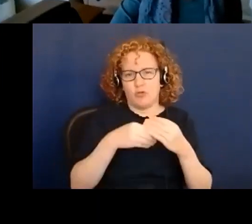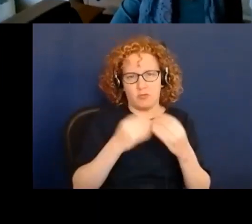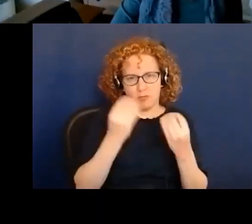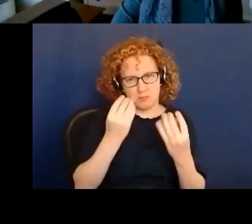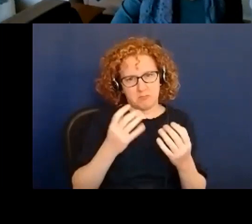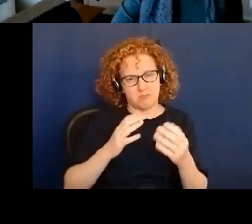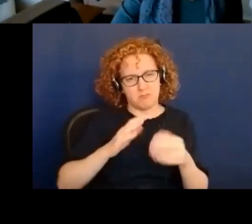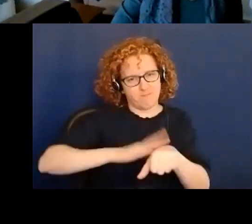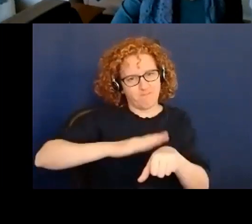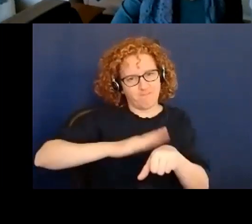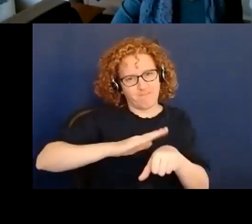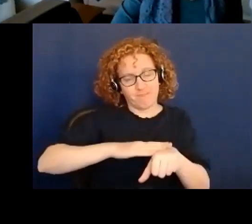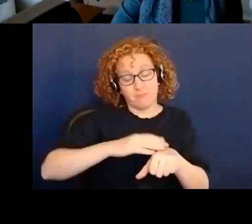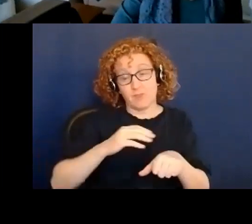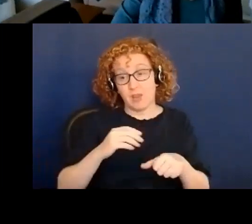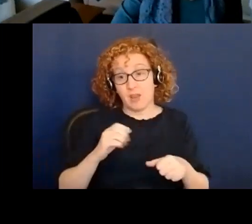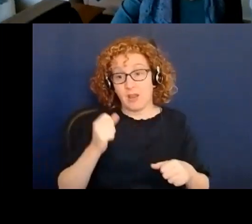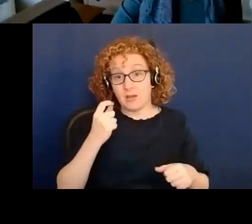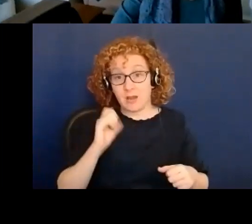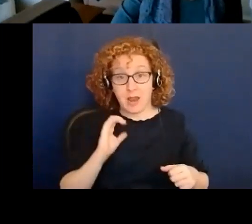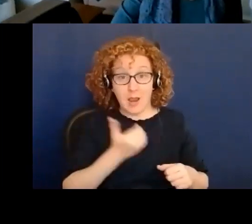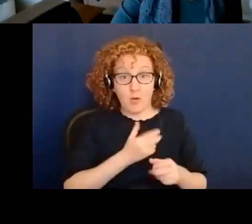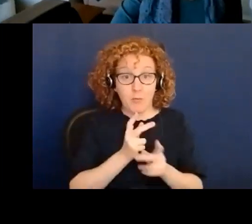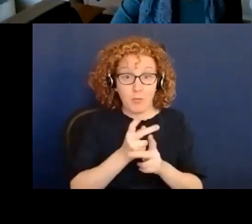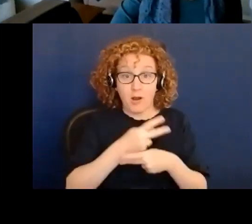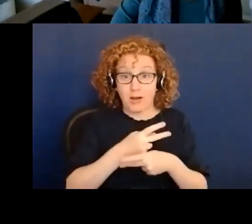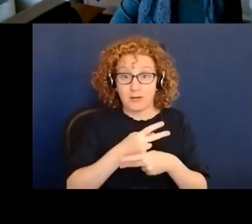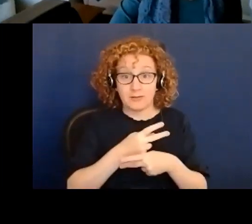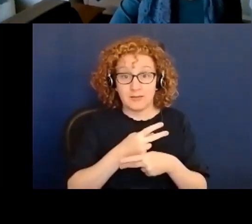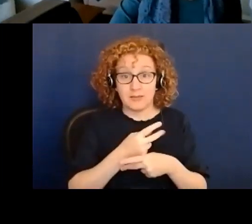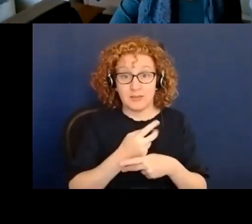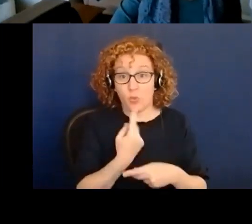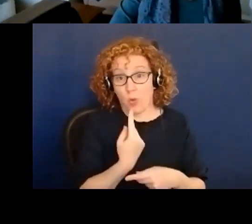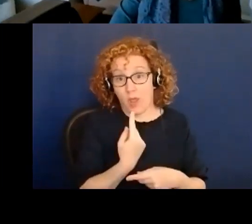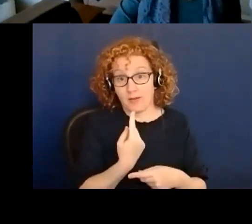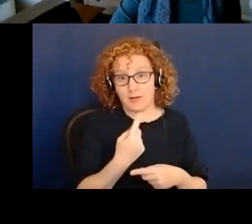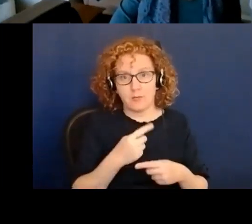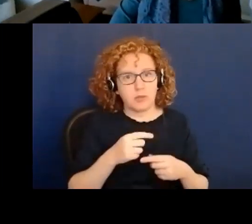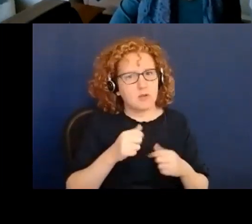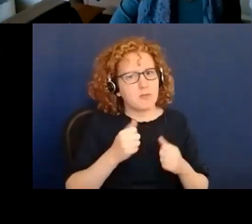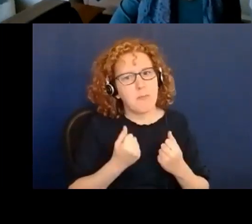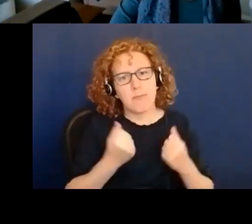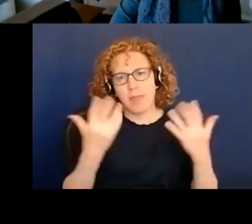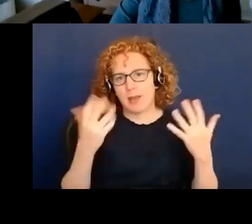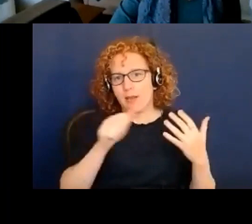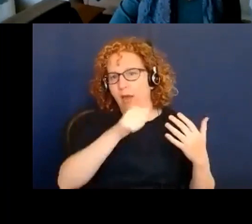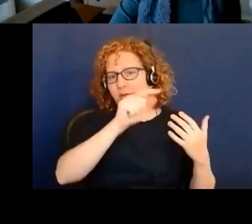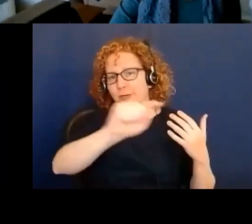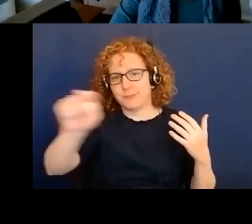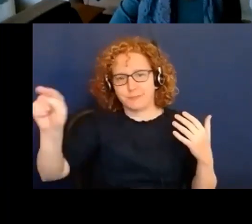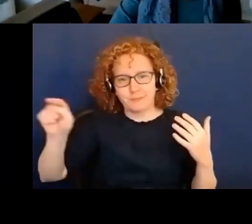our product is just one of many products and in some cases for some audiences it would be